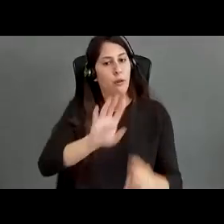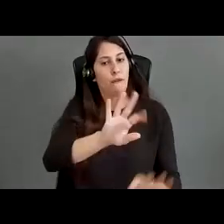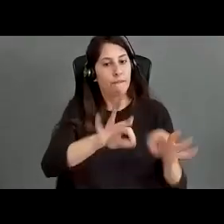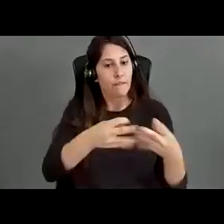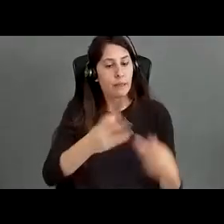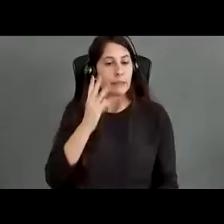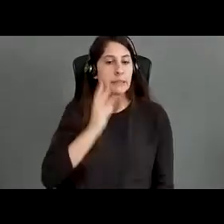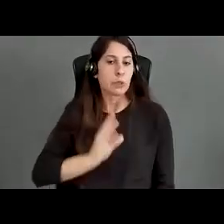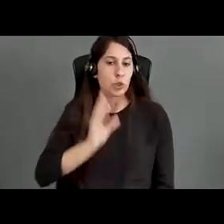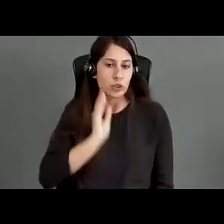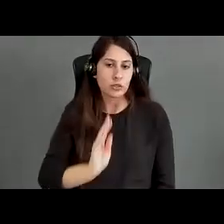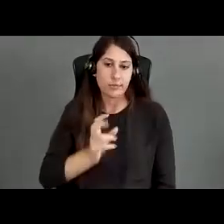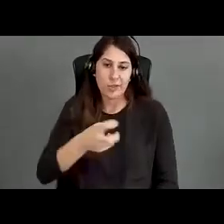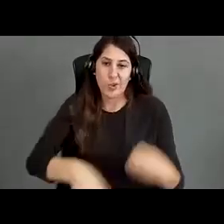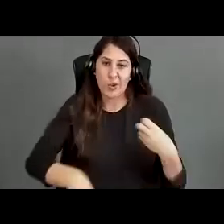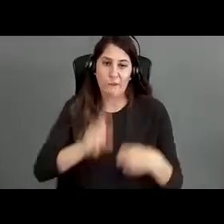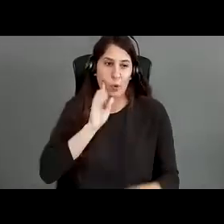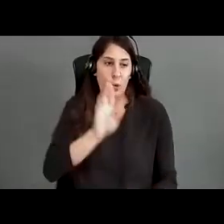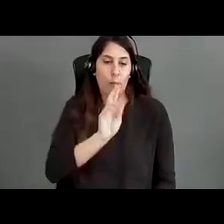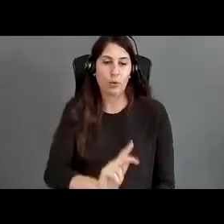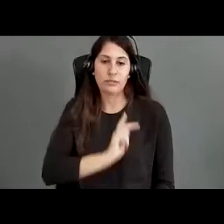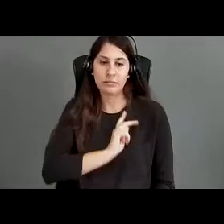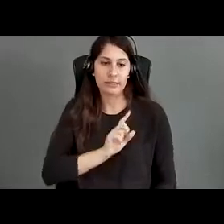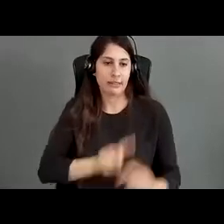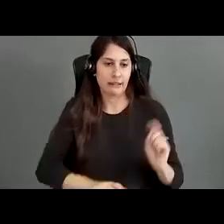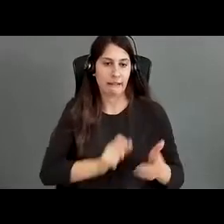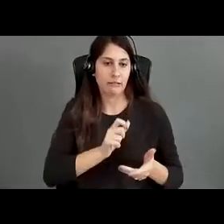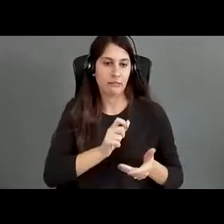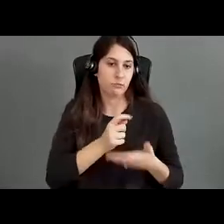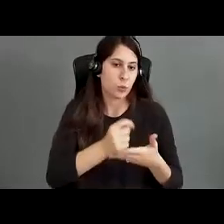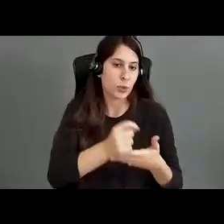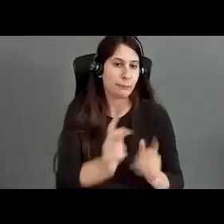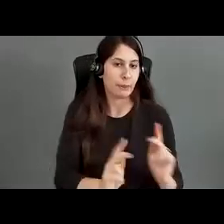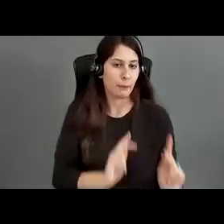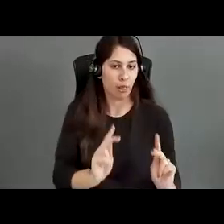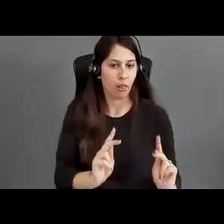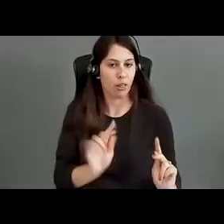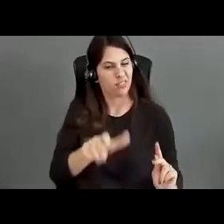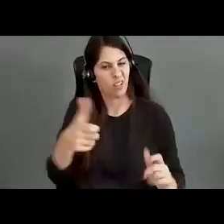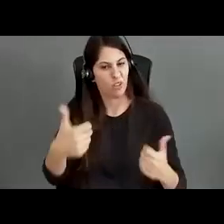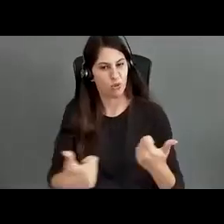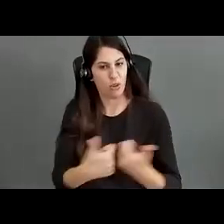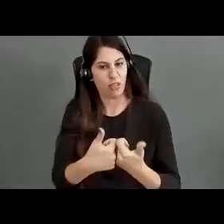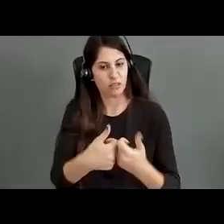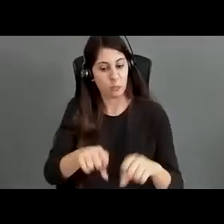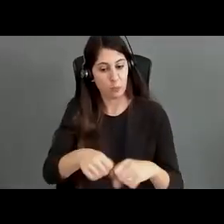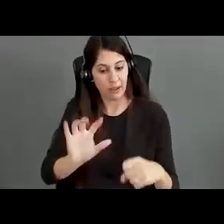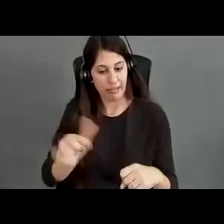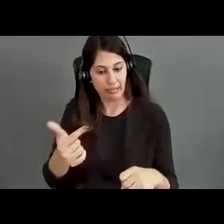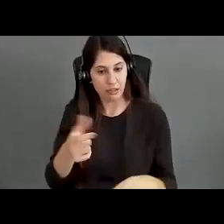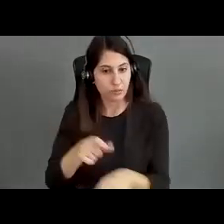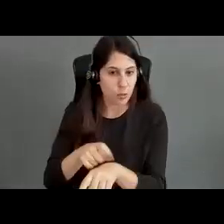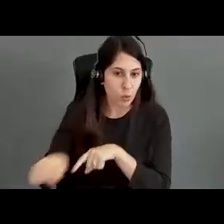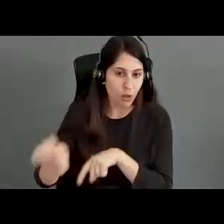it's too hard for her personally. But again, that's another challenge. You break your leg, you call an orthopedic surgeon